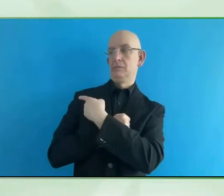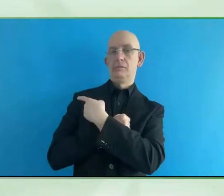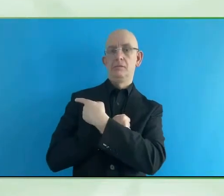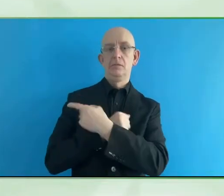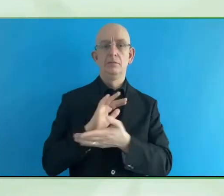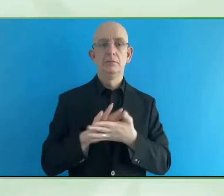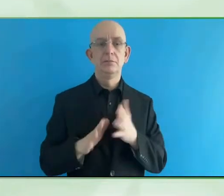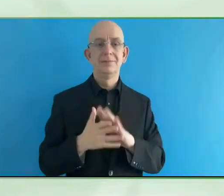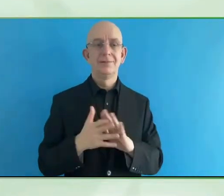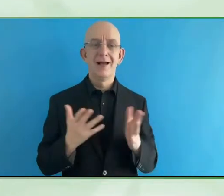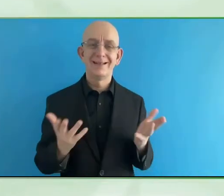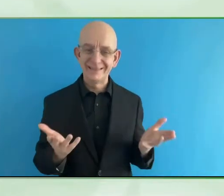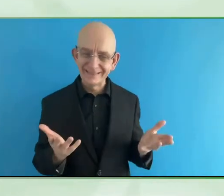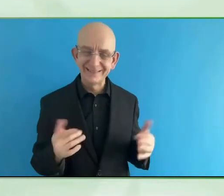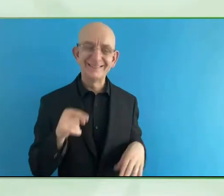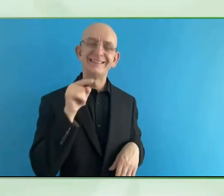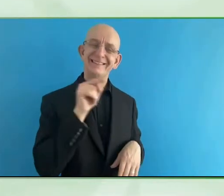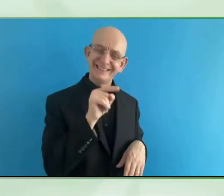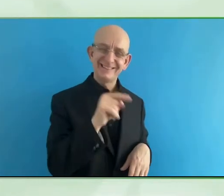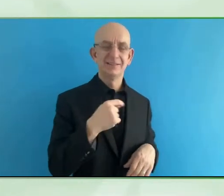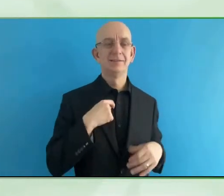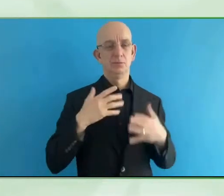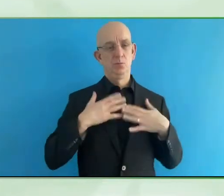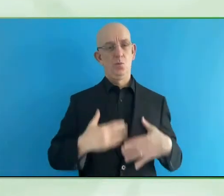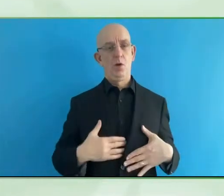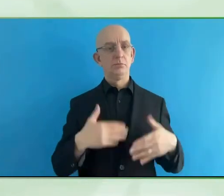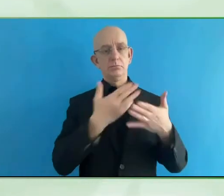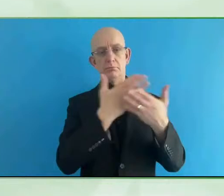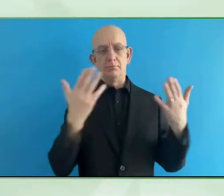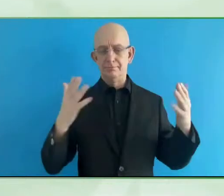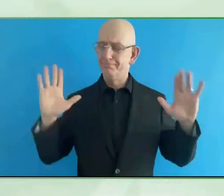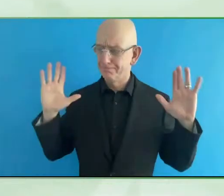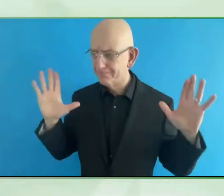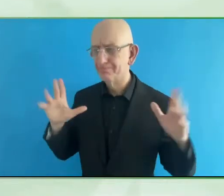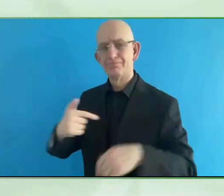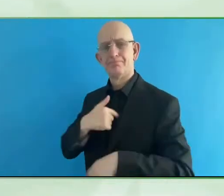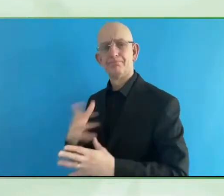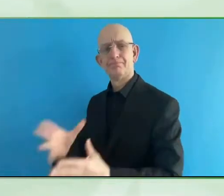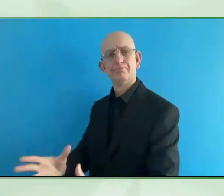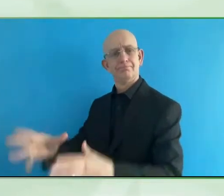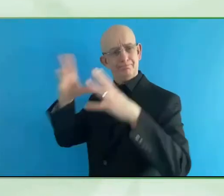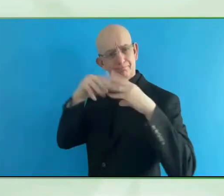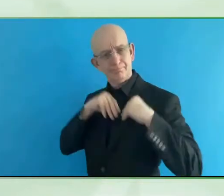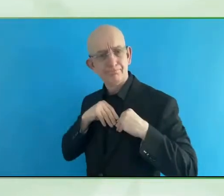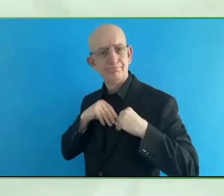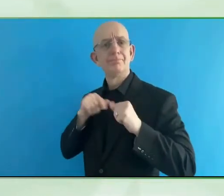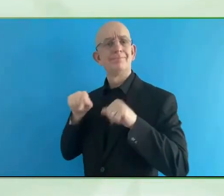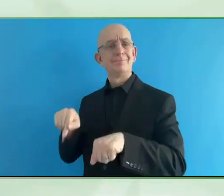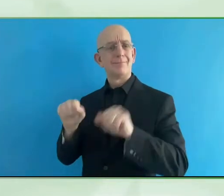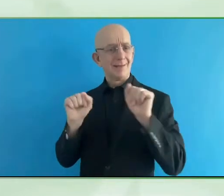We can have three ways to see that. We can enforce universities to talk about diversity.